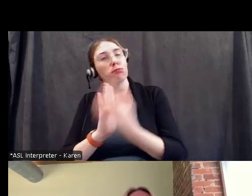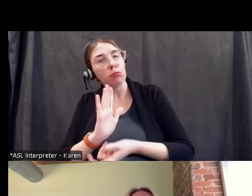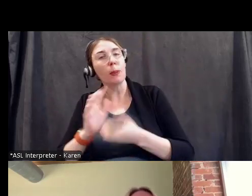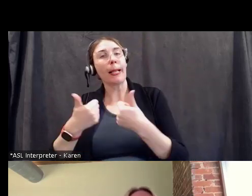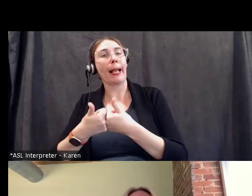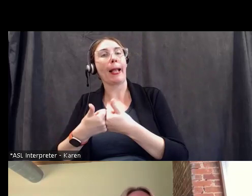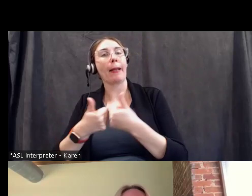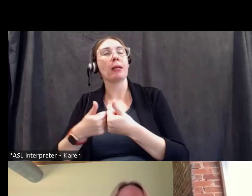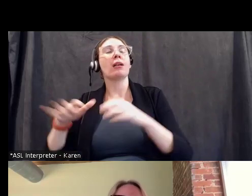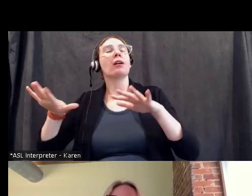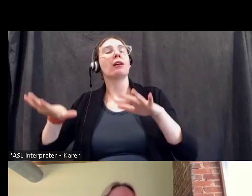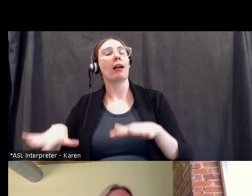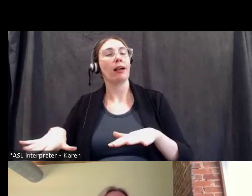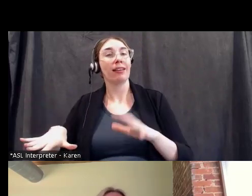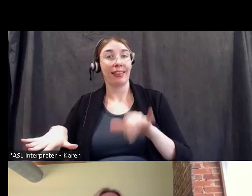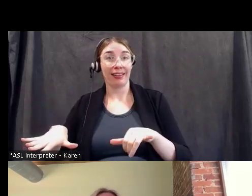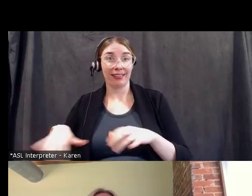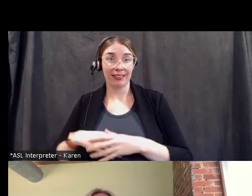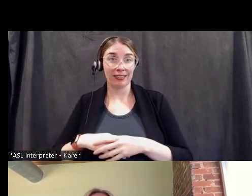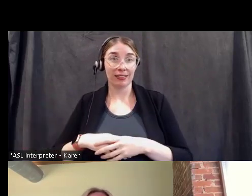There's a lot of skill building when it comes to gaming.